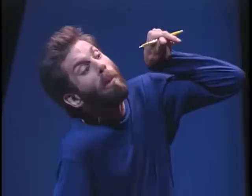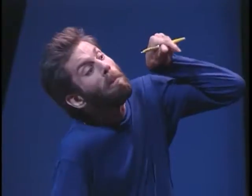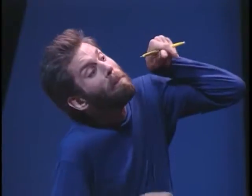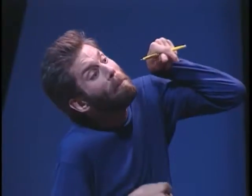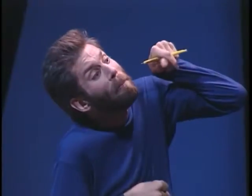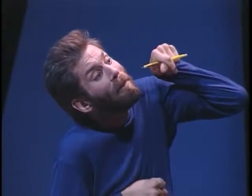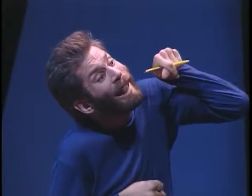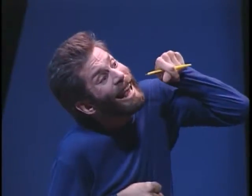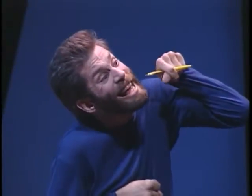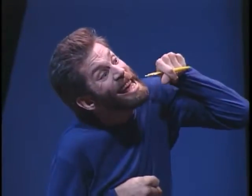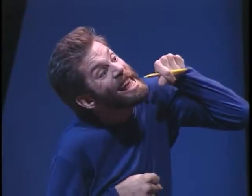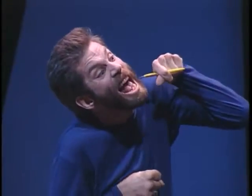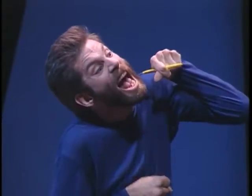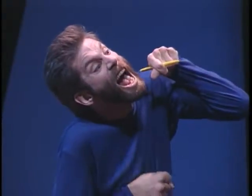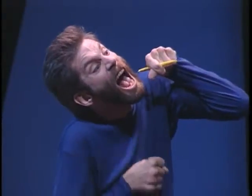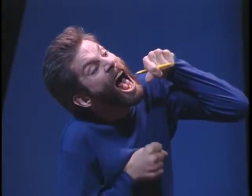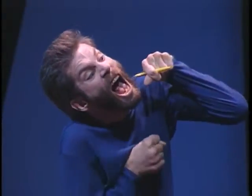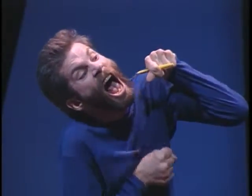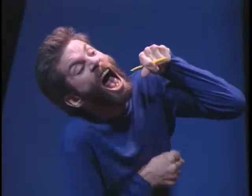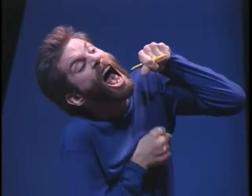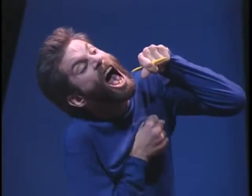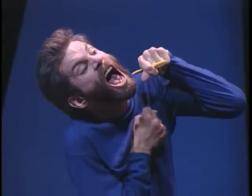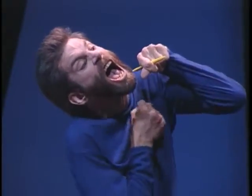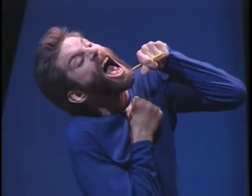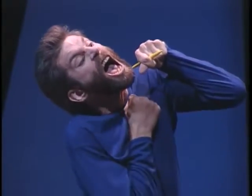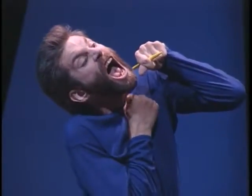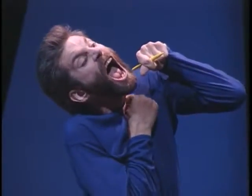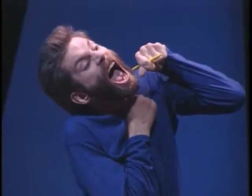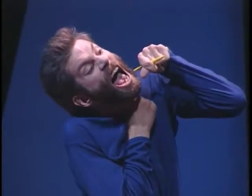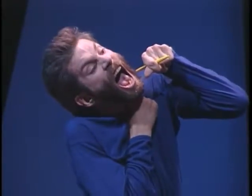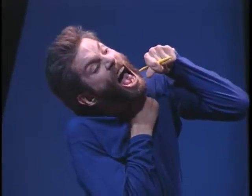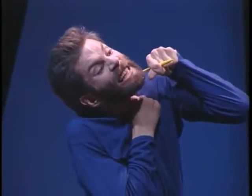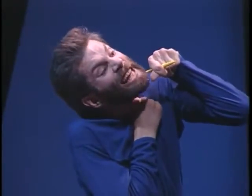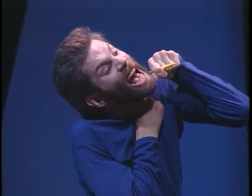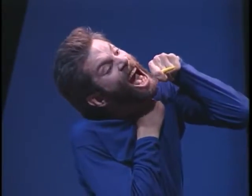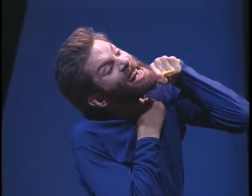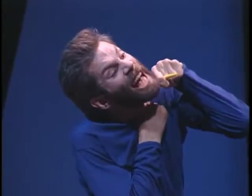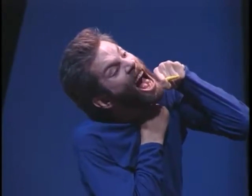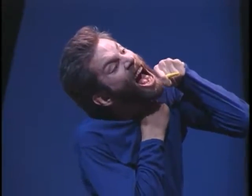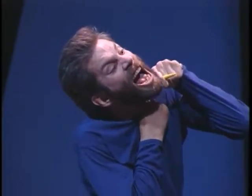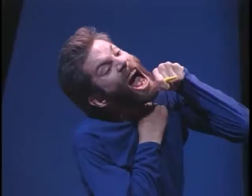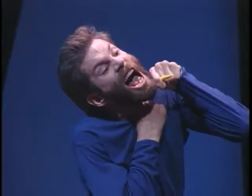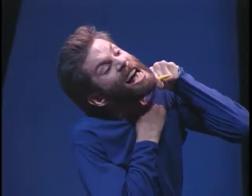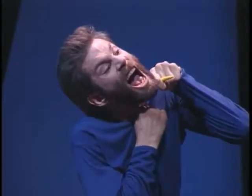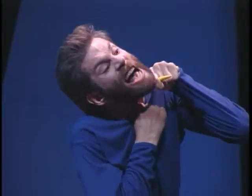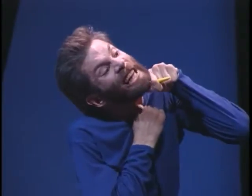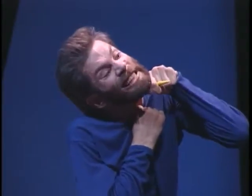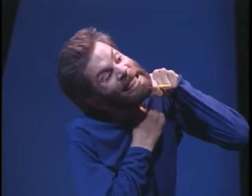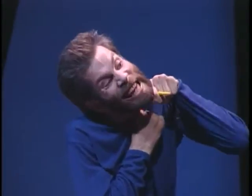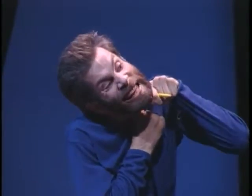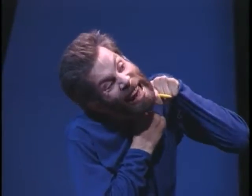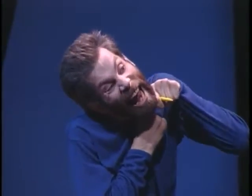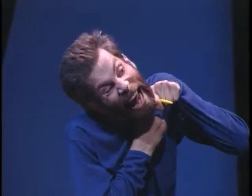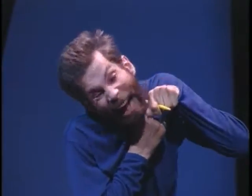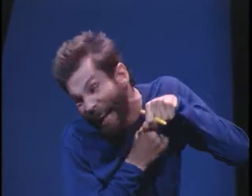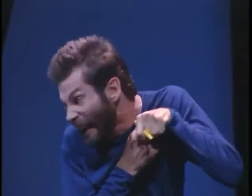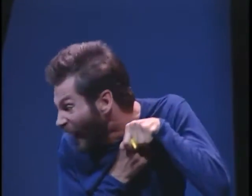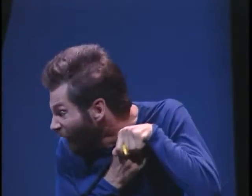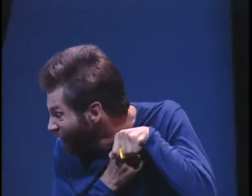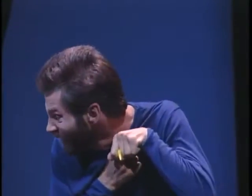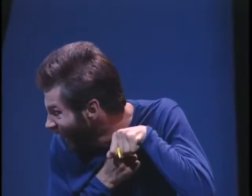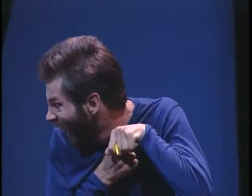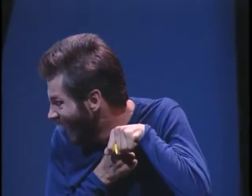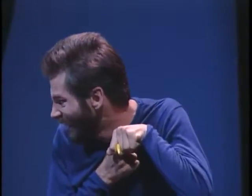please sit down